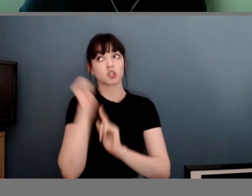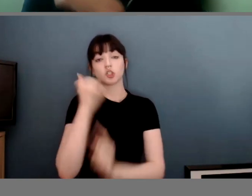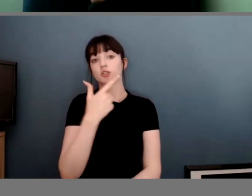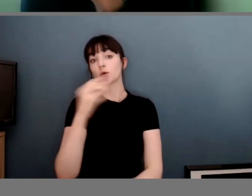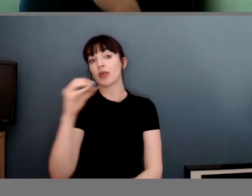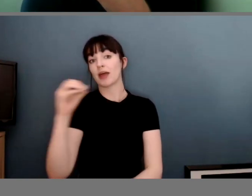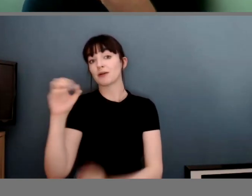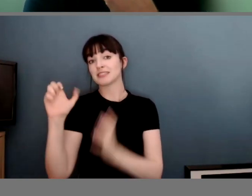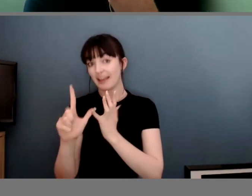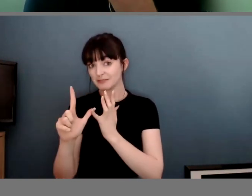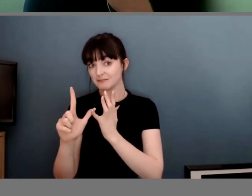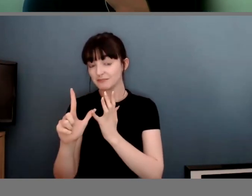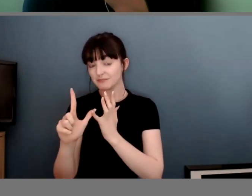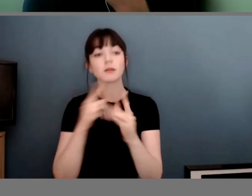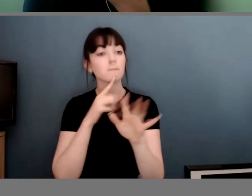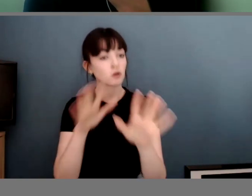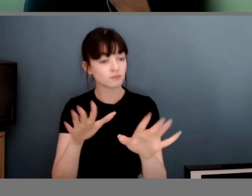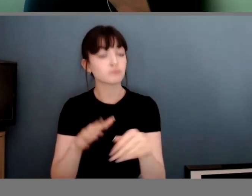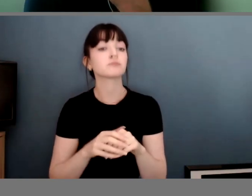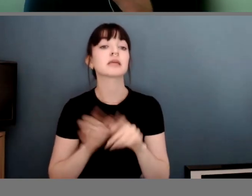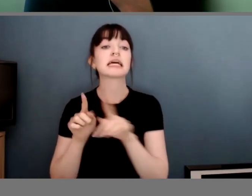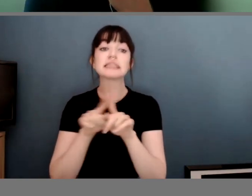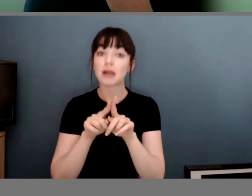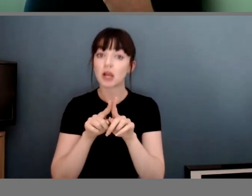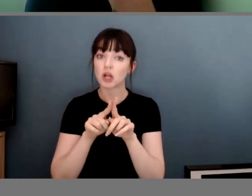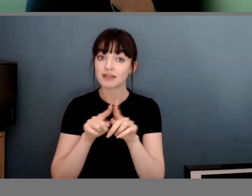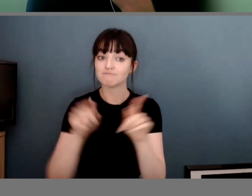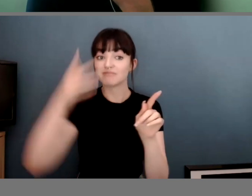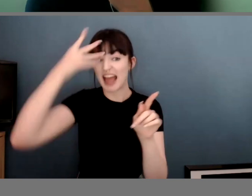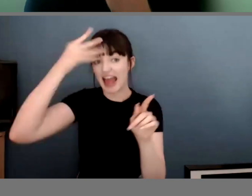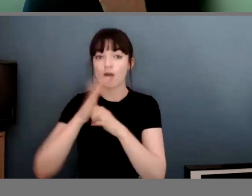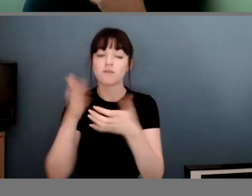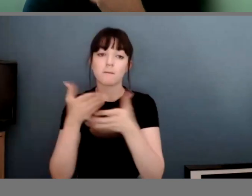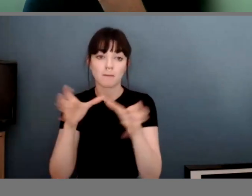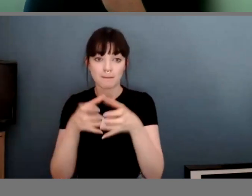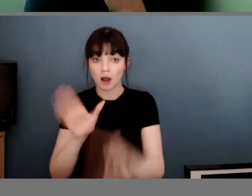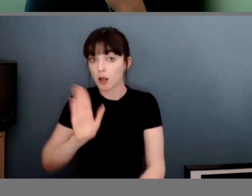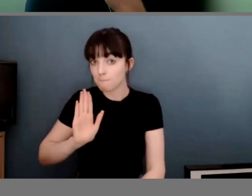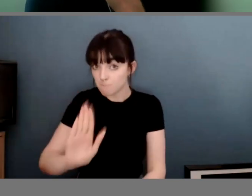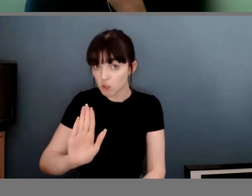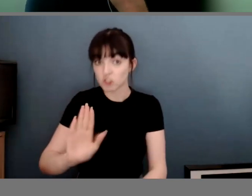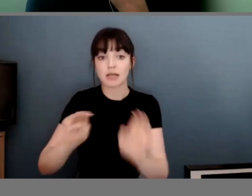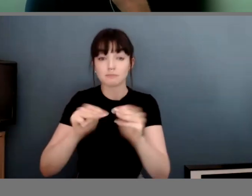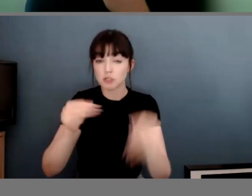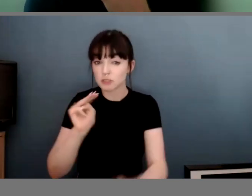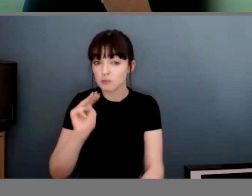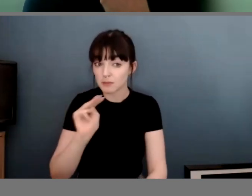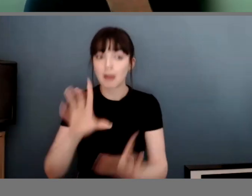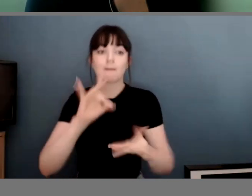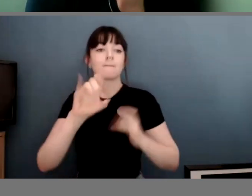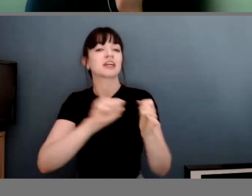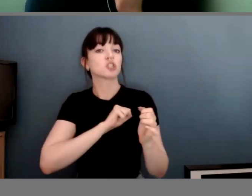a public body shall ensure that the whole or part of a heritage site in its ownership management